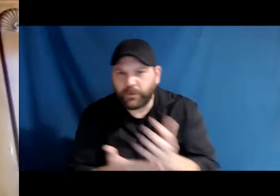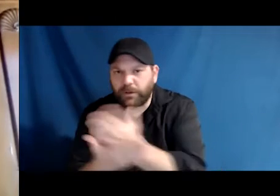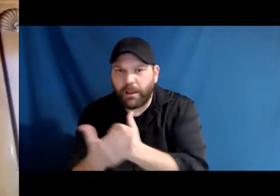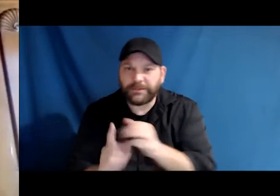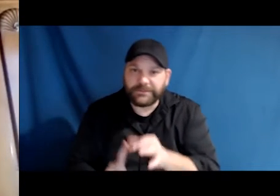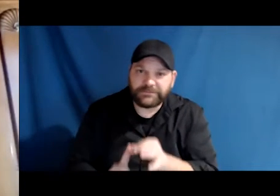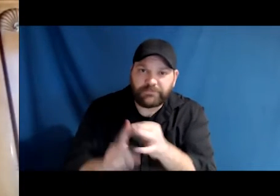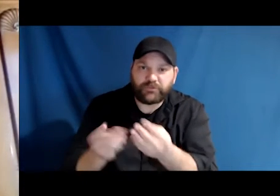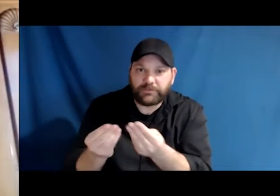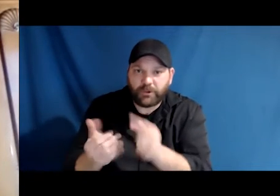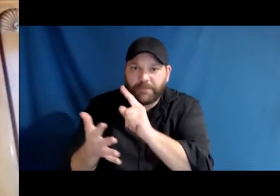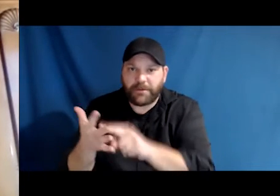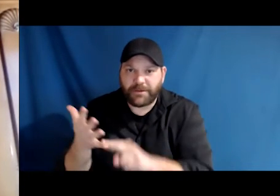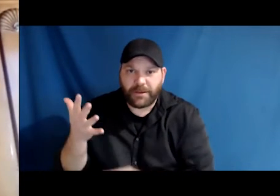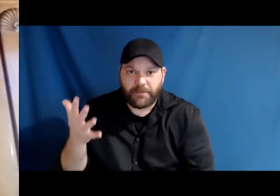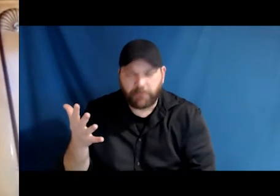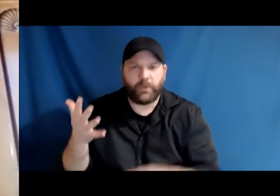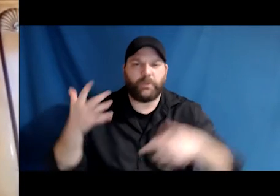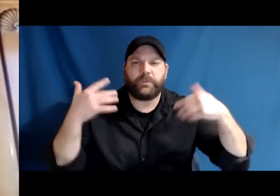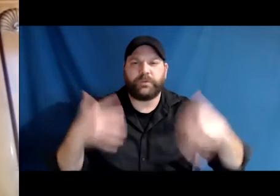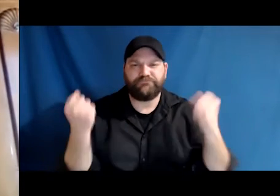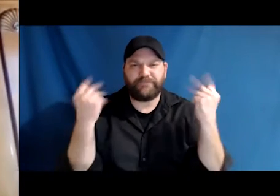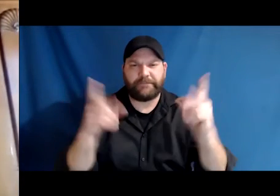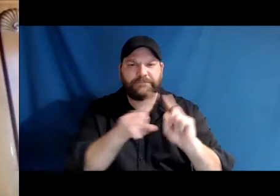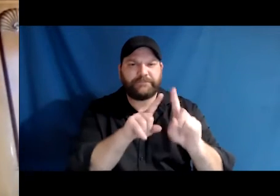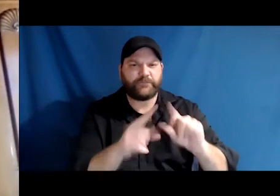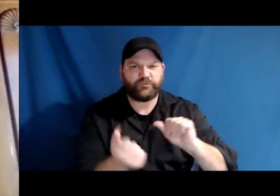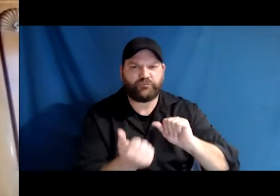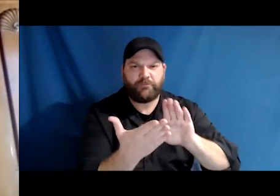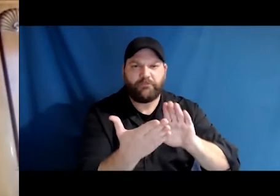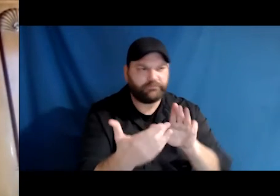through other means to support research and the world-class education for which Brown is known.